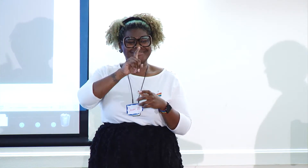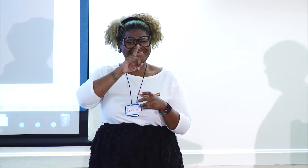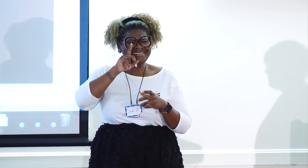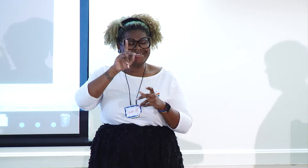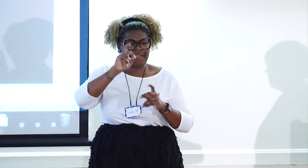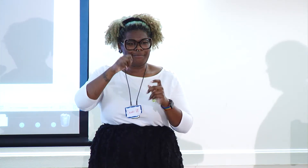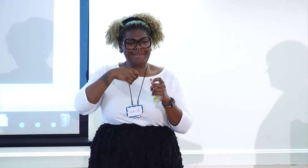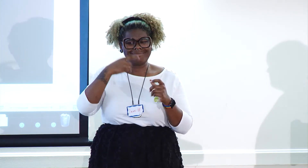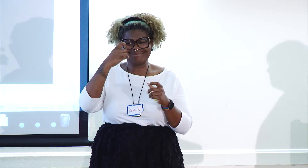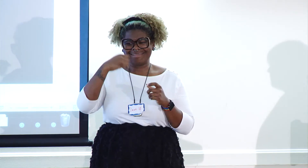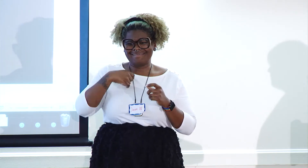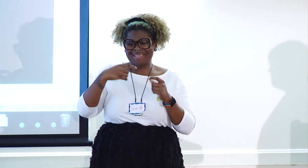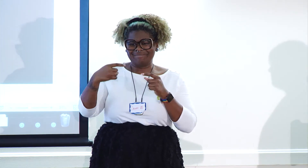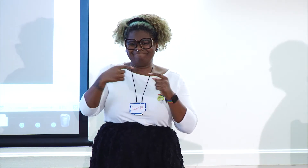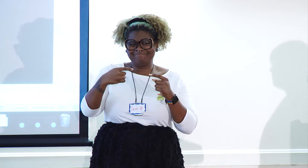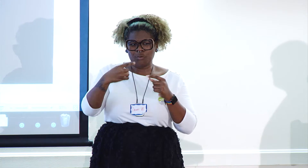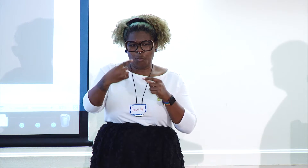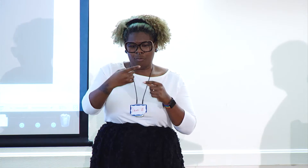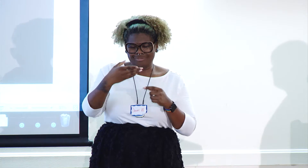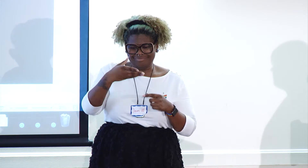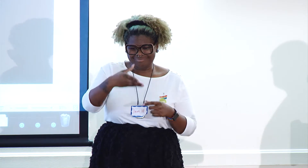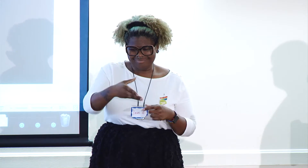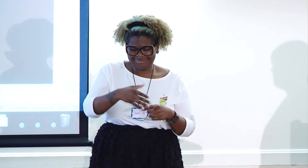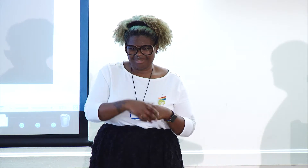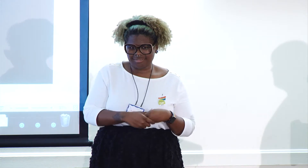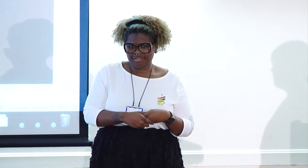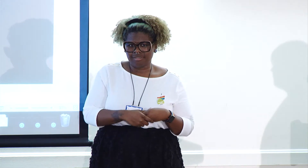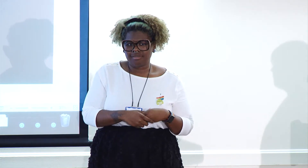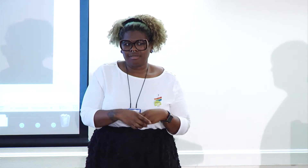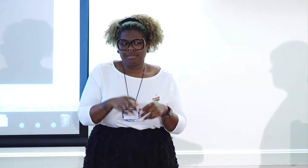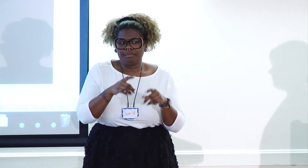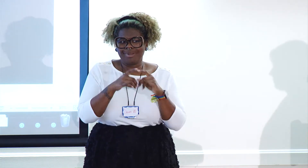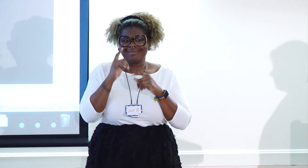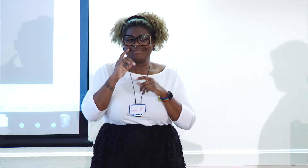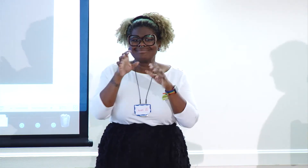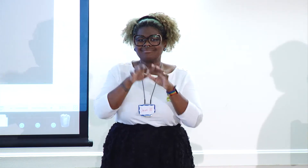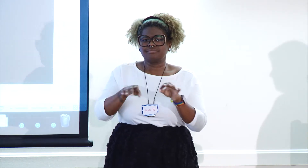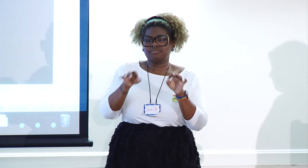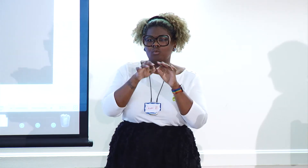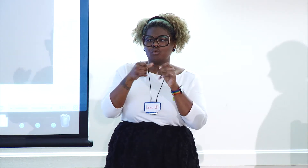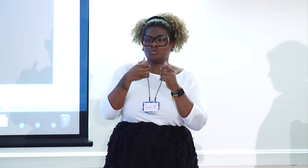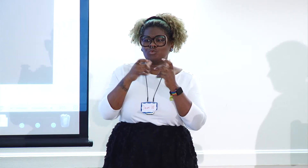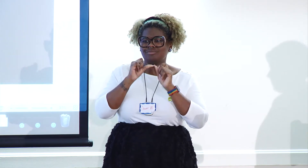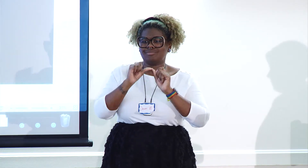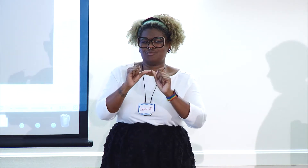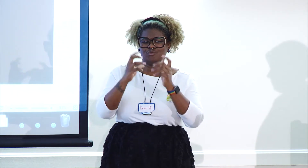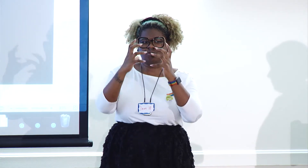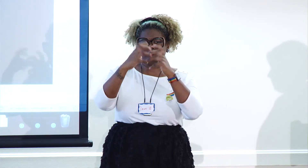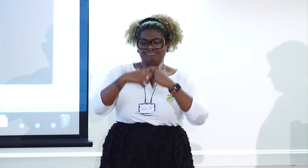In grassroots, deaf people-- oftentimes that's where the tension comes from.